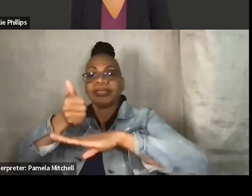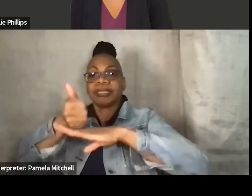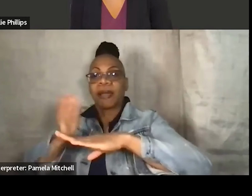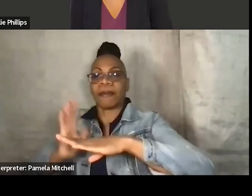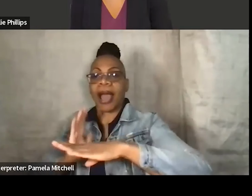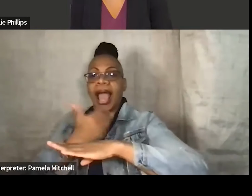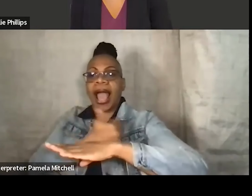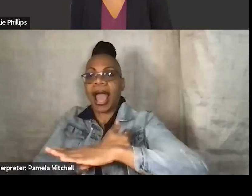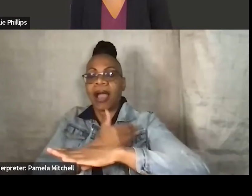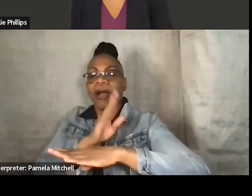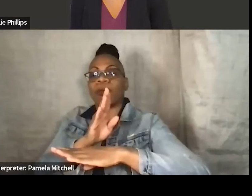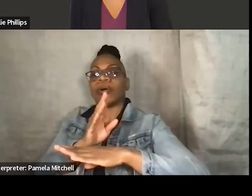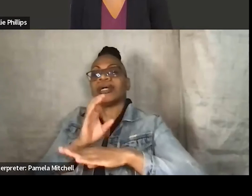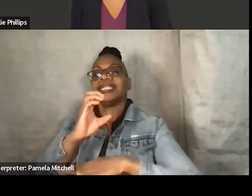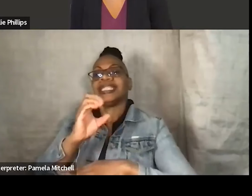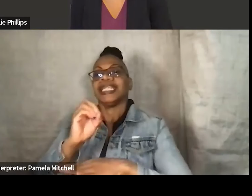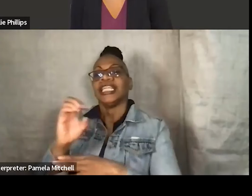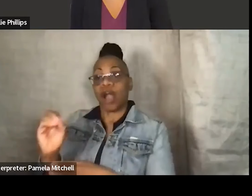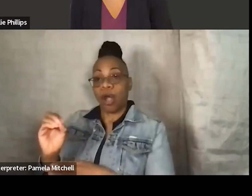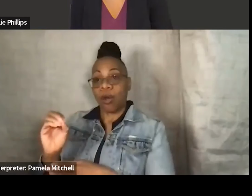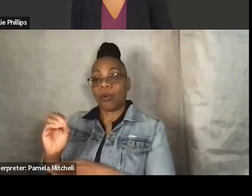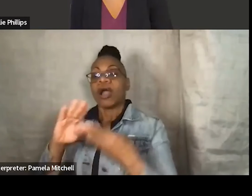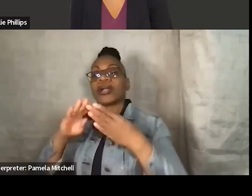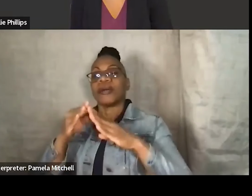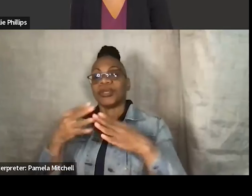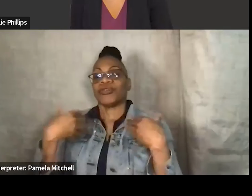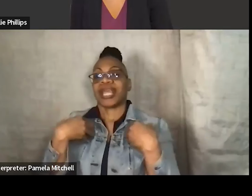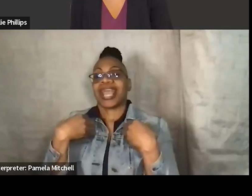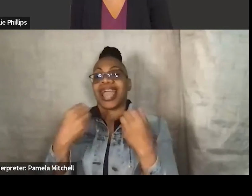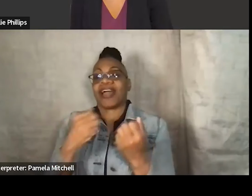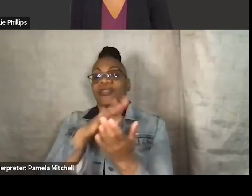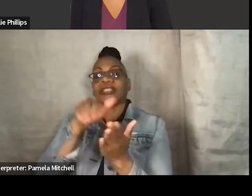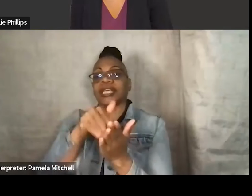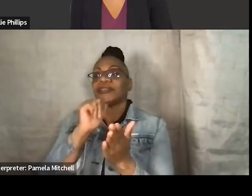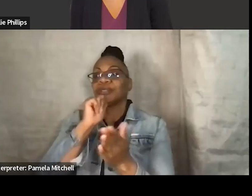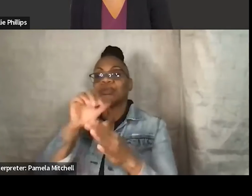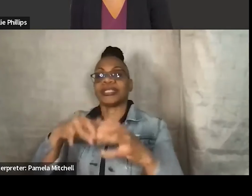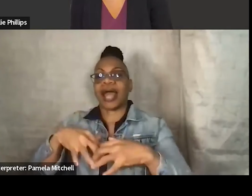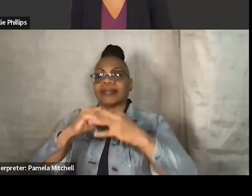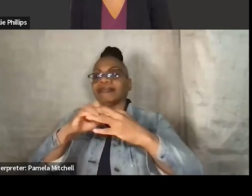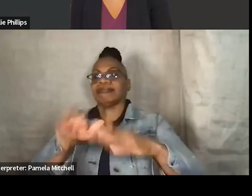by our community mental health centers. So it was not in existence until we created it. Is that the question?